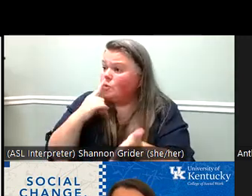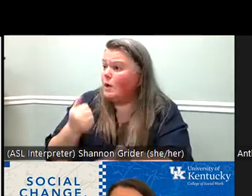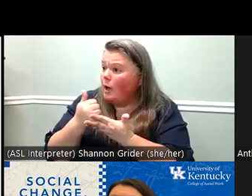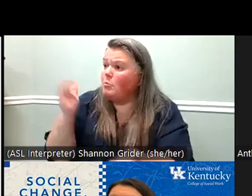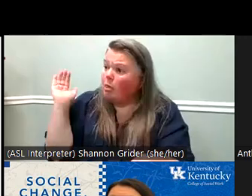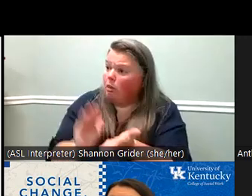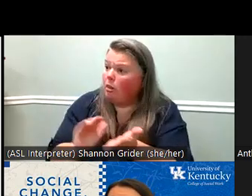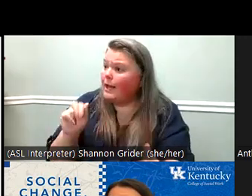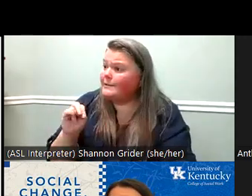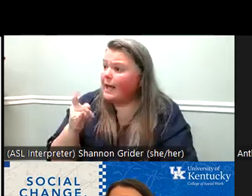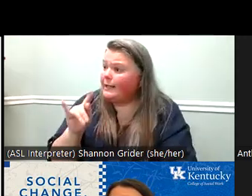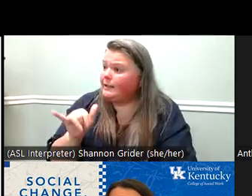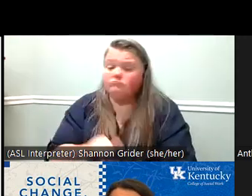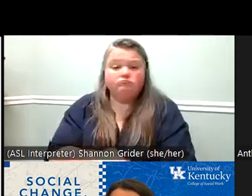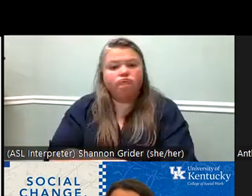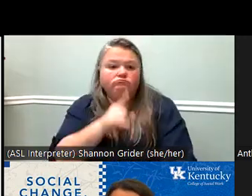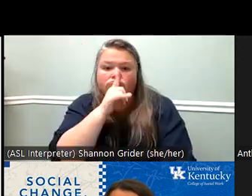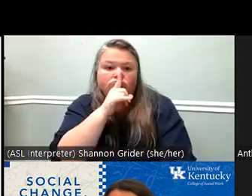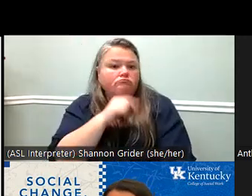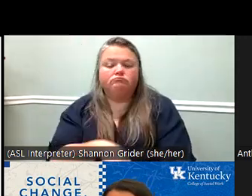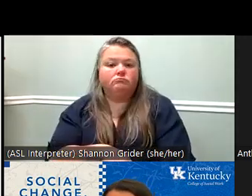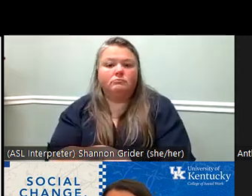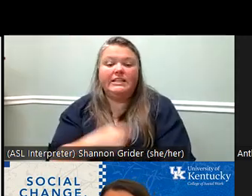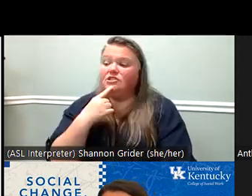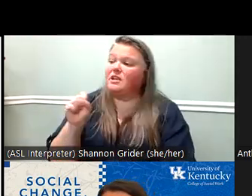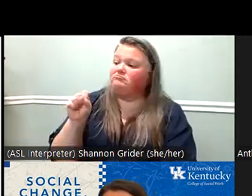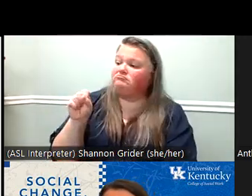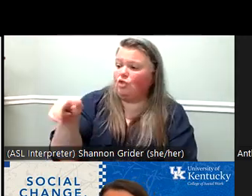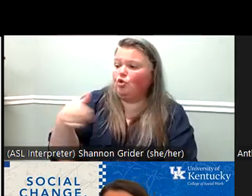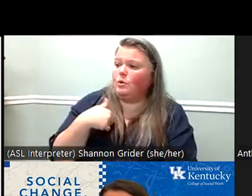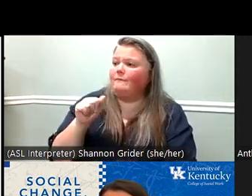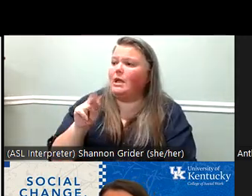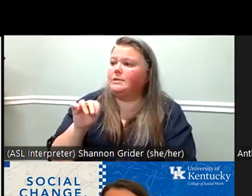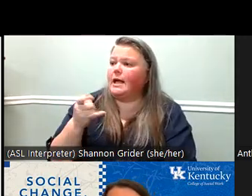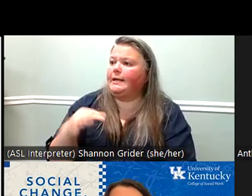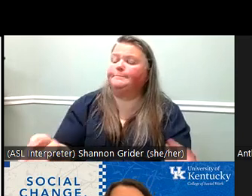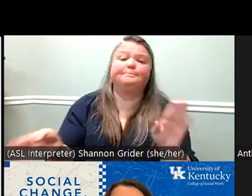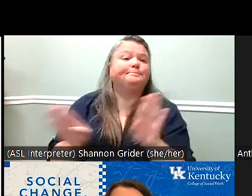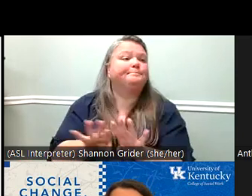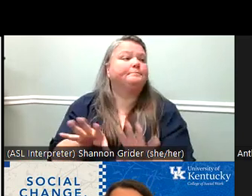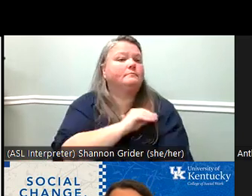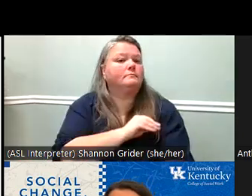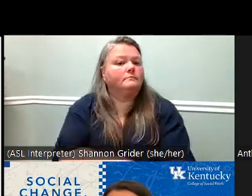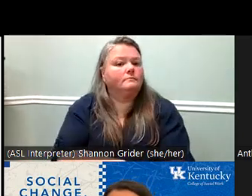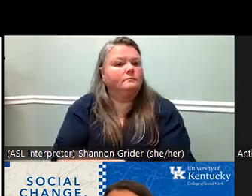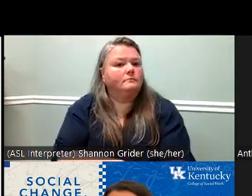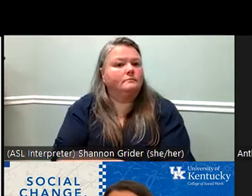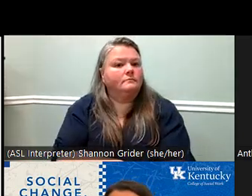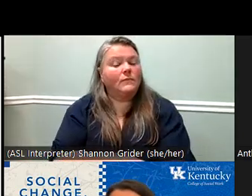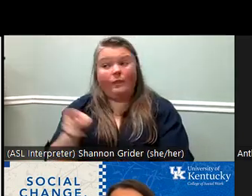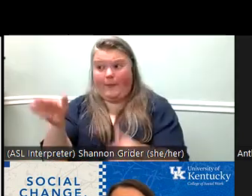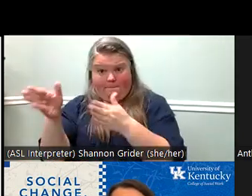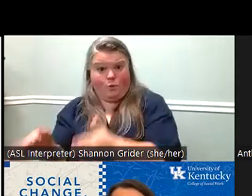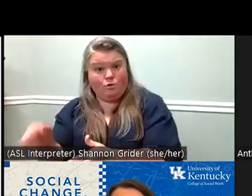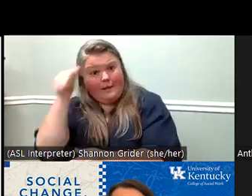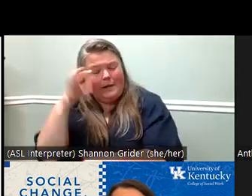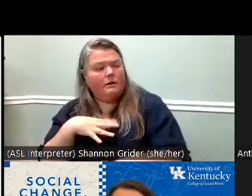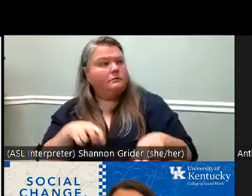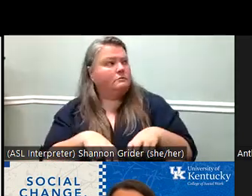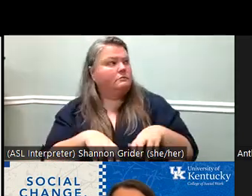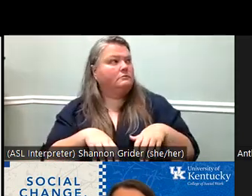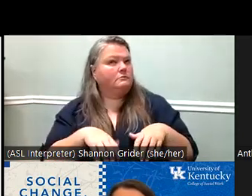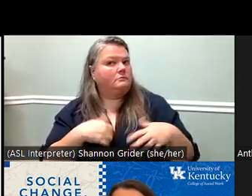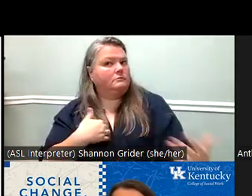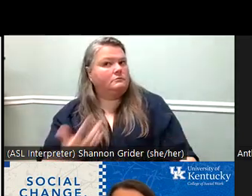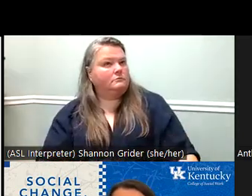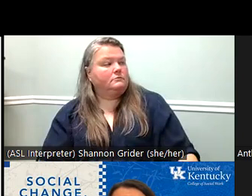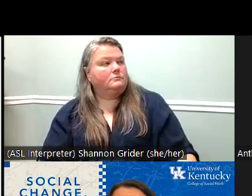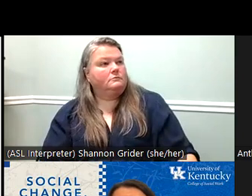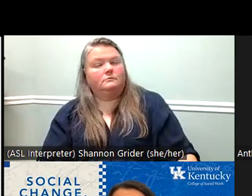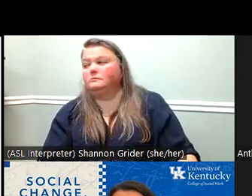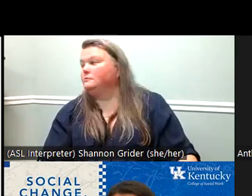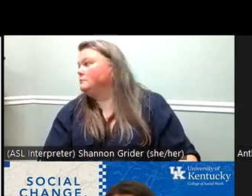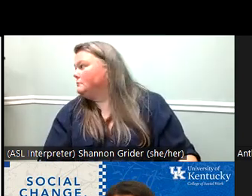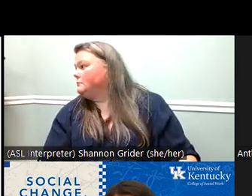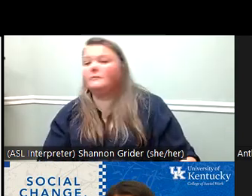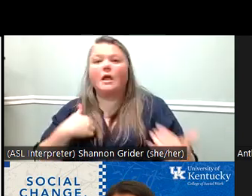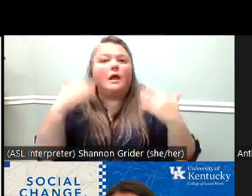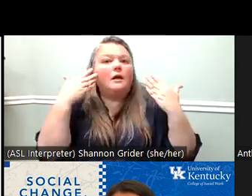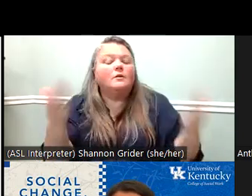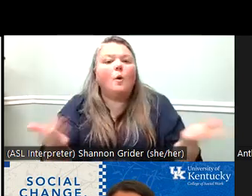THIS IS HOW WE CAN TREAT ANXIETY. THE DOCTOR DID NOT SAY WE NEED TO GIVE YOU A REFERRAL TO A MENTAL HEALTH PROVIDER. DID HE NOT SAY THERE'S MEDICATION THAT YOU CAN